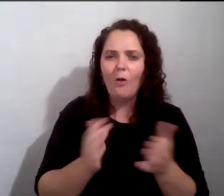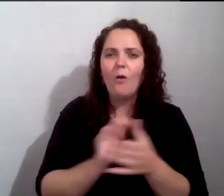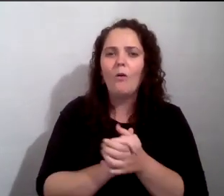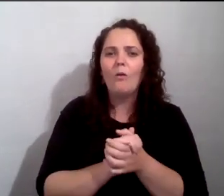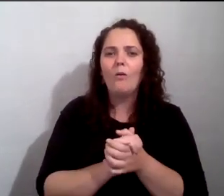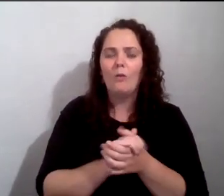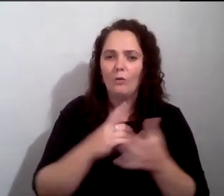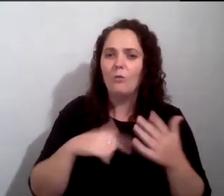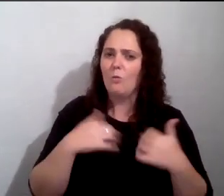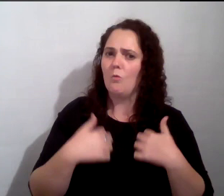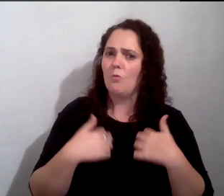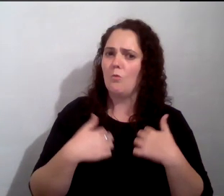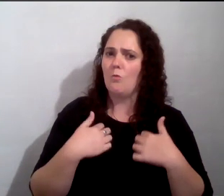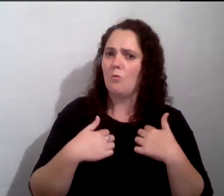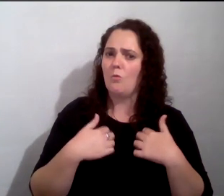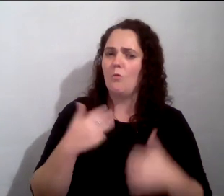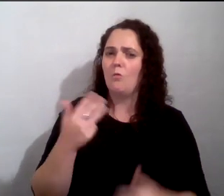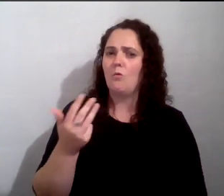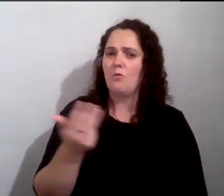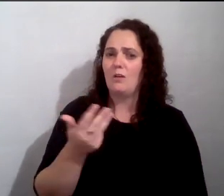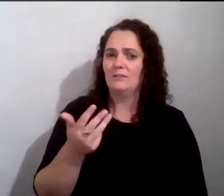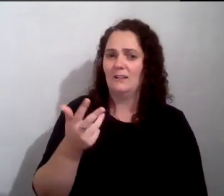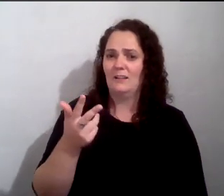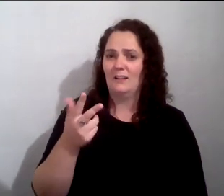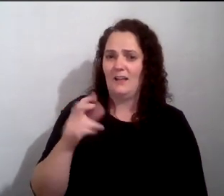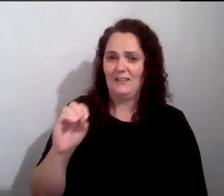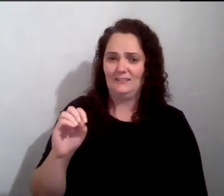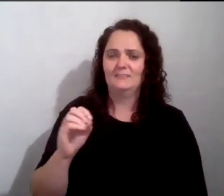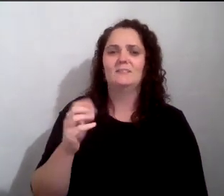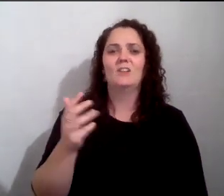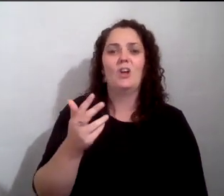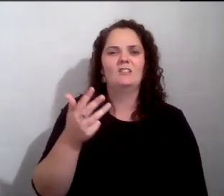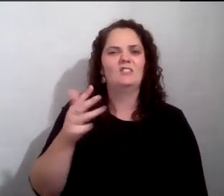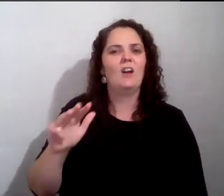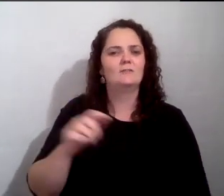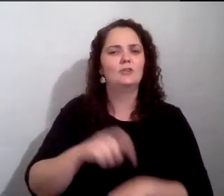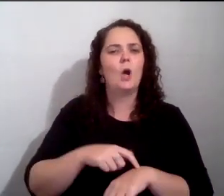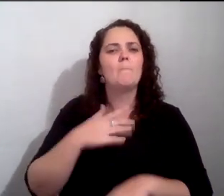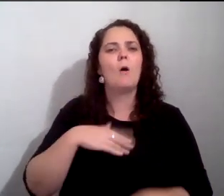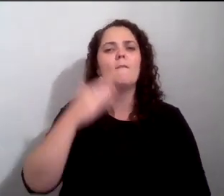undertaken in Australia with great energy in the 1980s and early 90s, with an agenda that was driven by